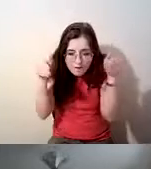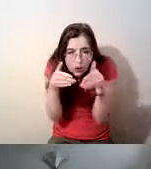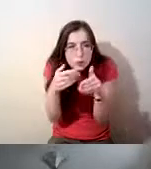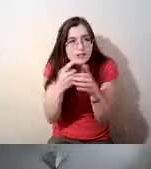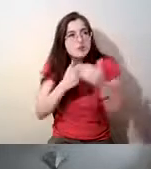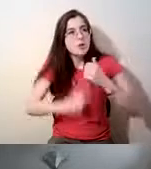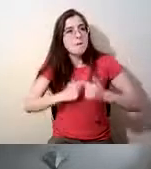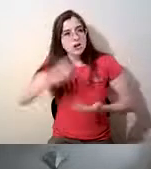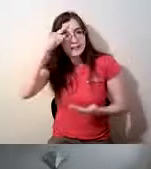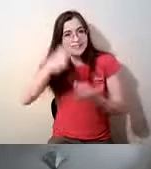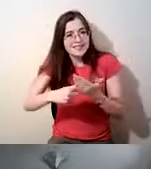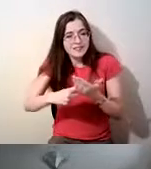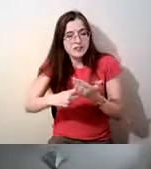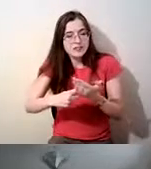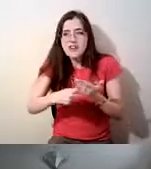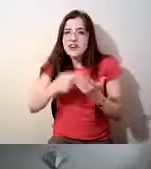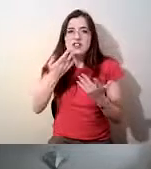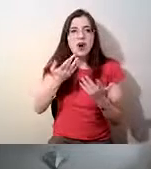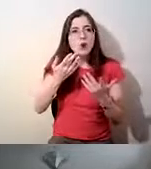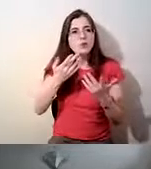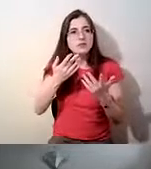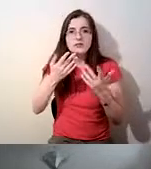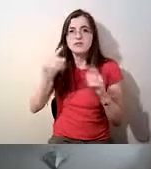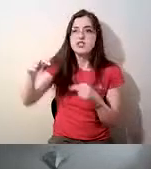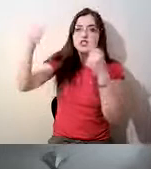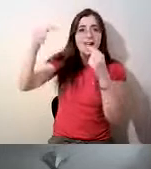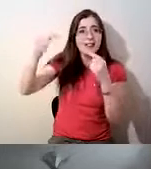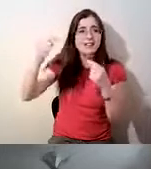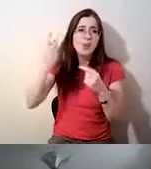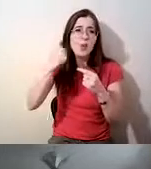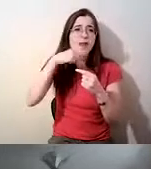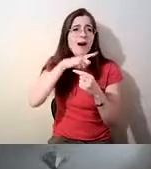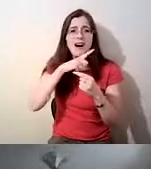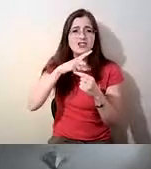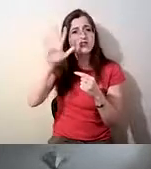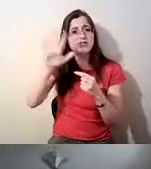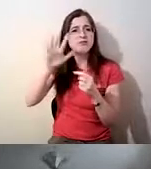hundred or so corporations that are responsible for the majority of greenhouse gas emissions